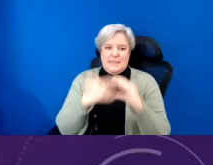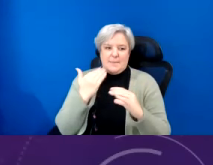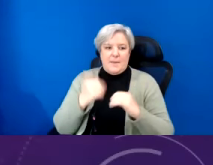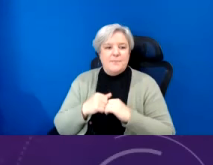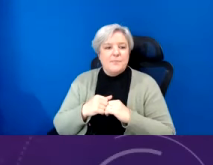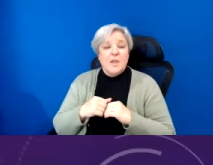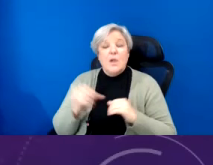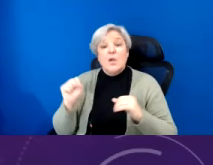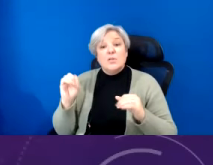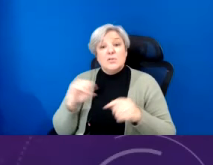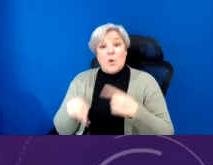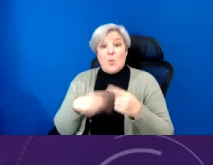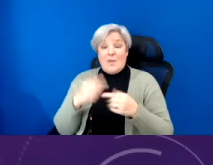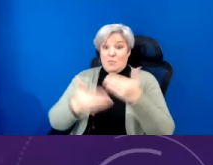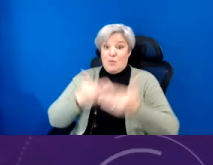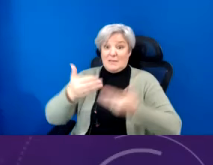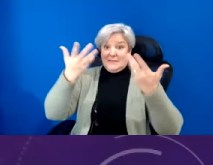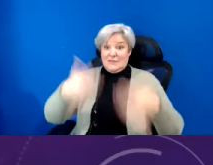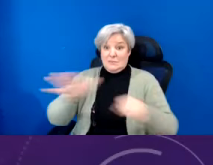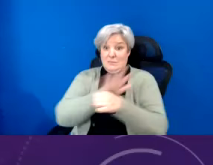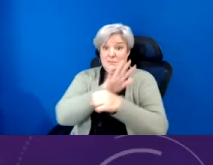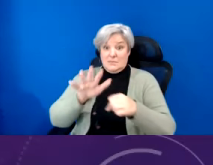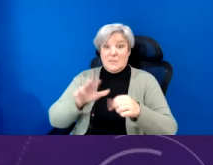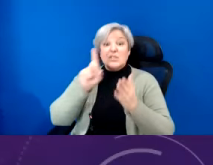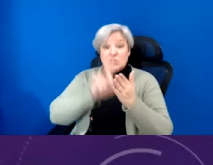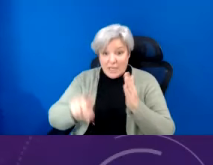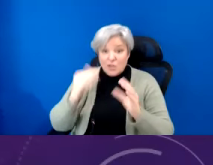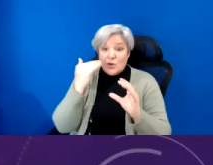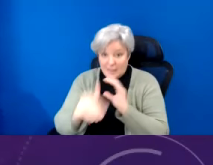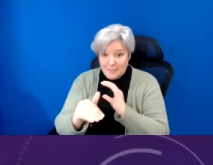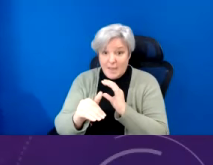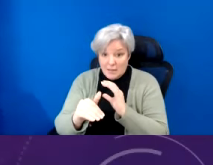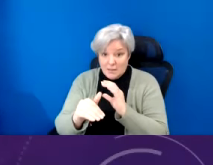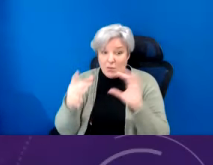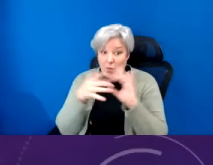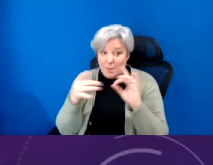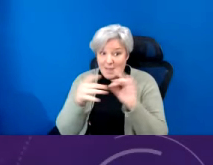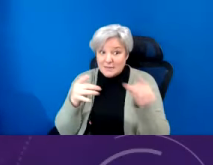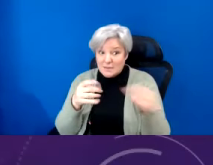so once the process is completed, you want to check your email message with the subject line.